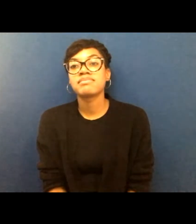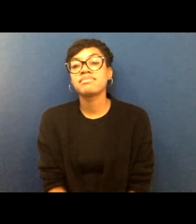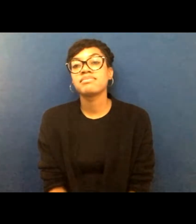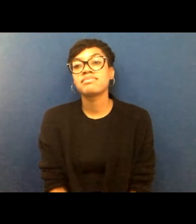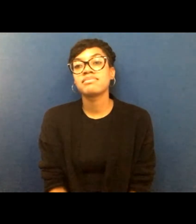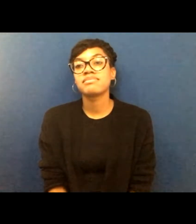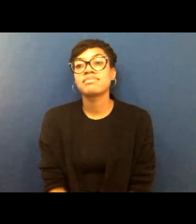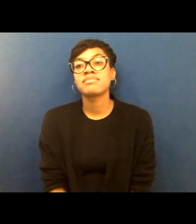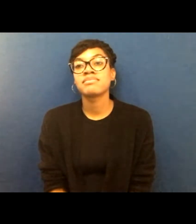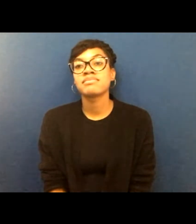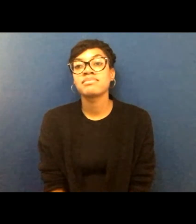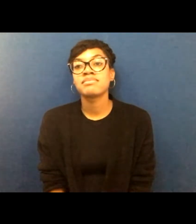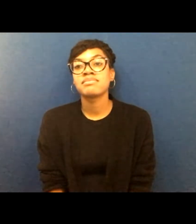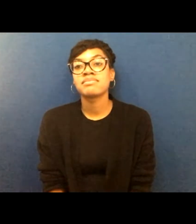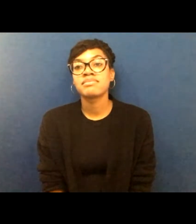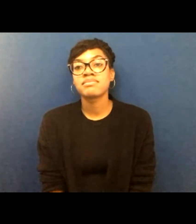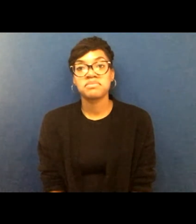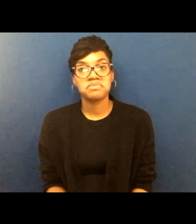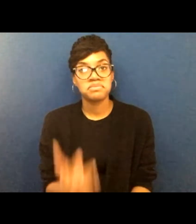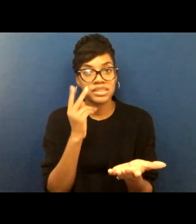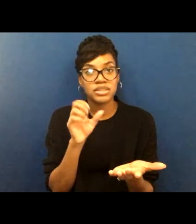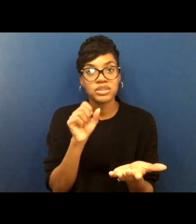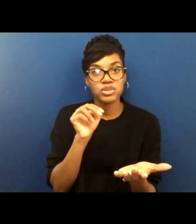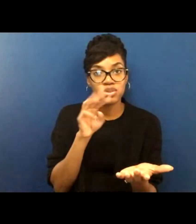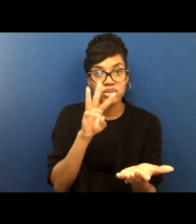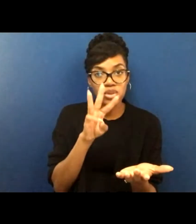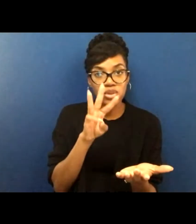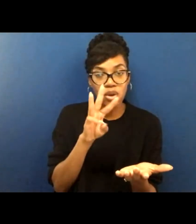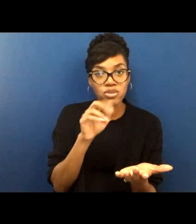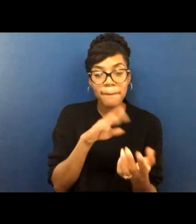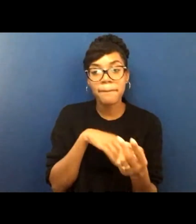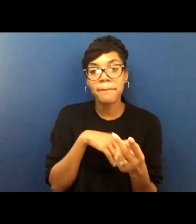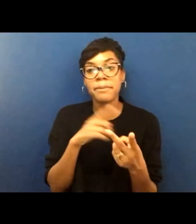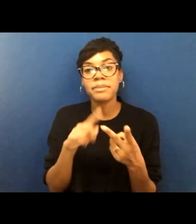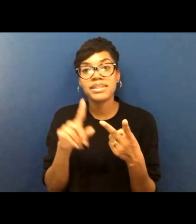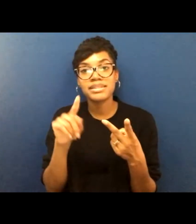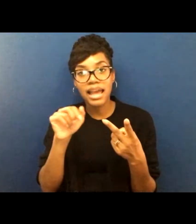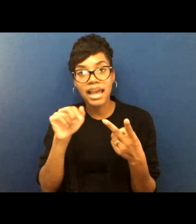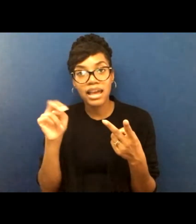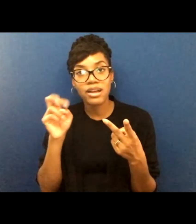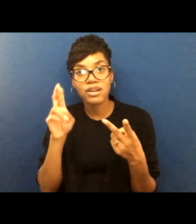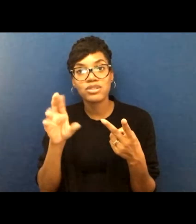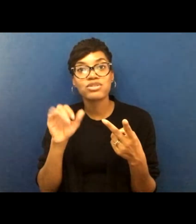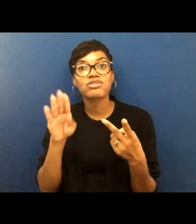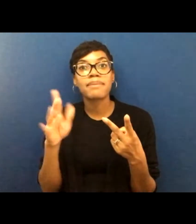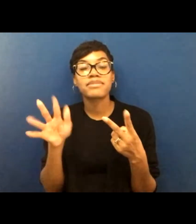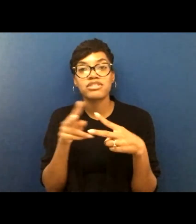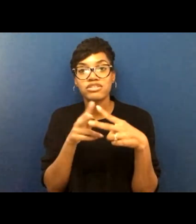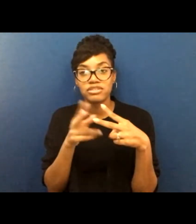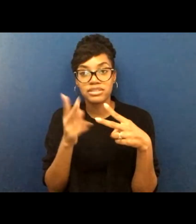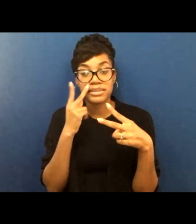Okay, so we saw a snow crab and a Tanner crab, and those are both really important crab in Alaska because they're caught in fisheries,